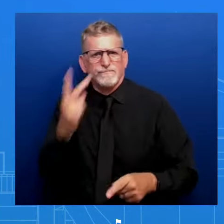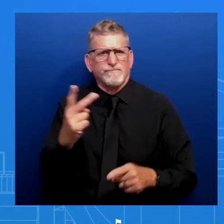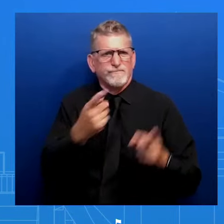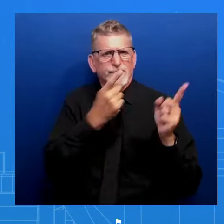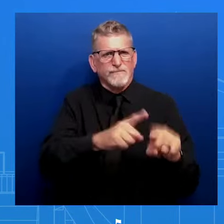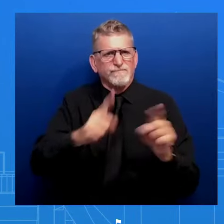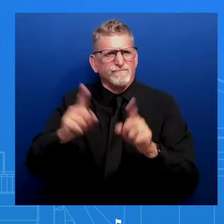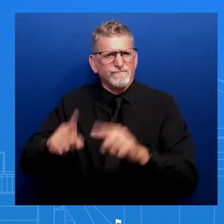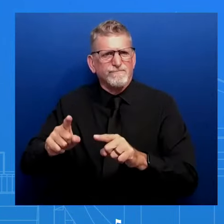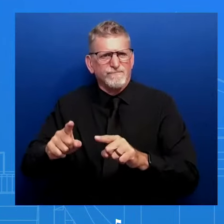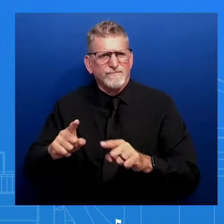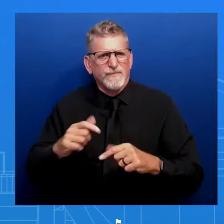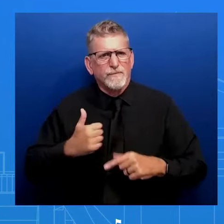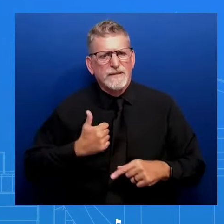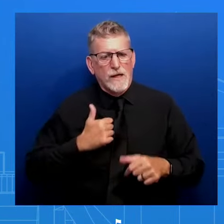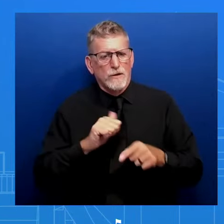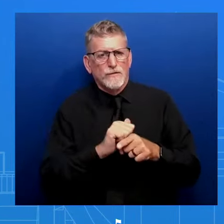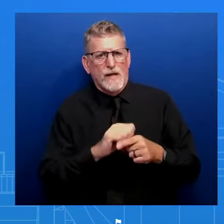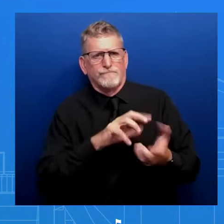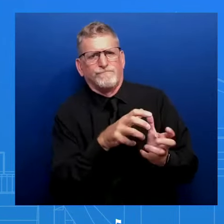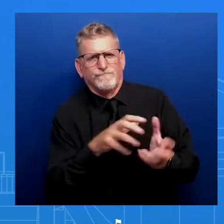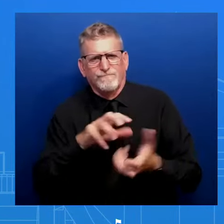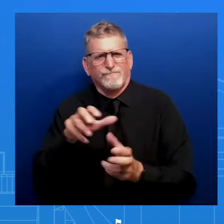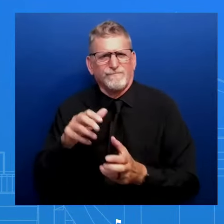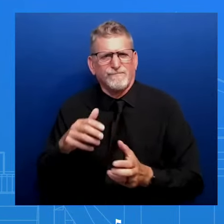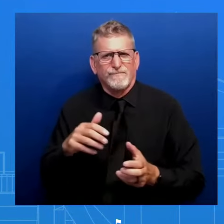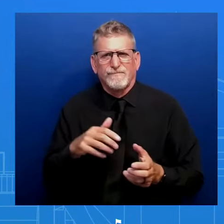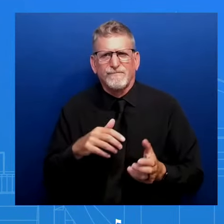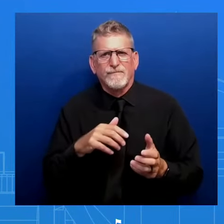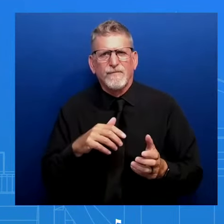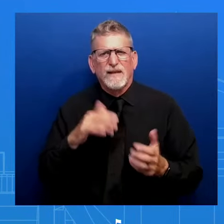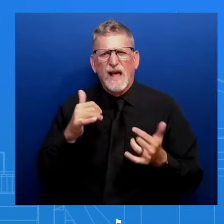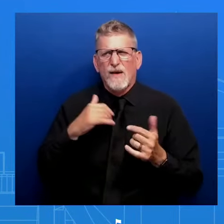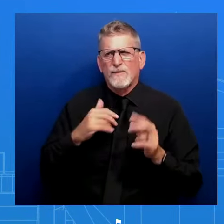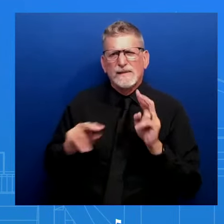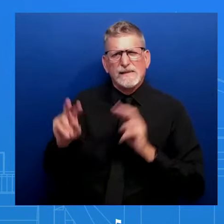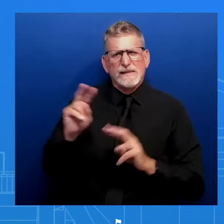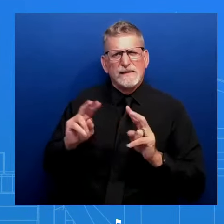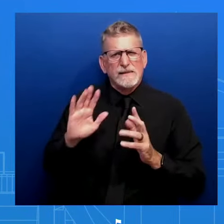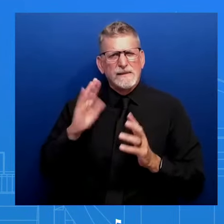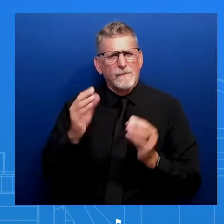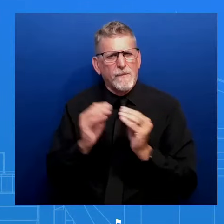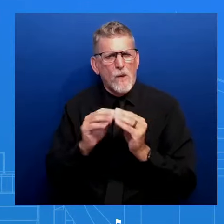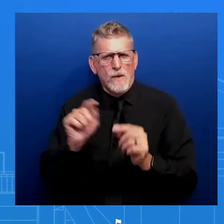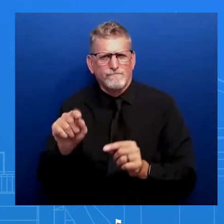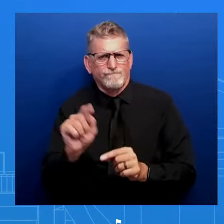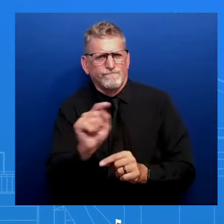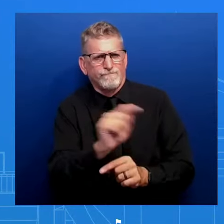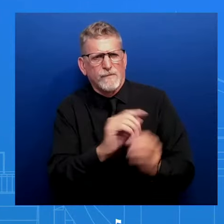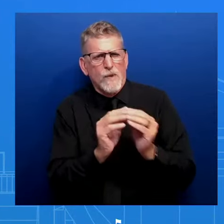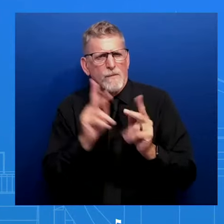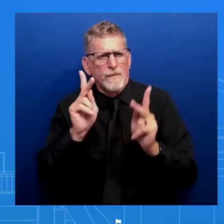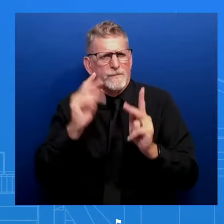to kind of a new level of public consciousness. And so, I wonder if -- if the President believes that these claims warrant further investigation.